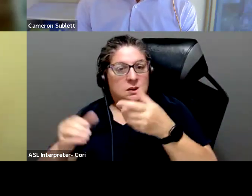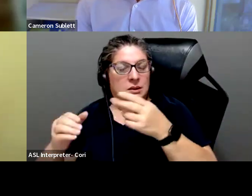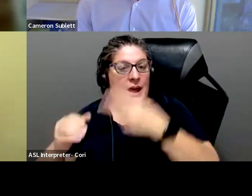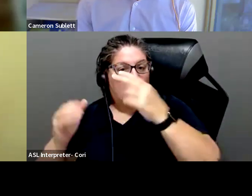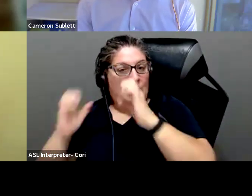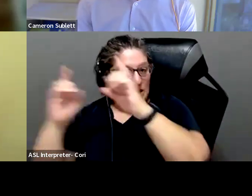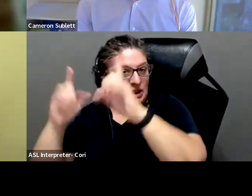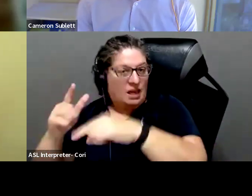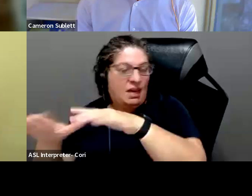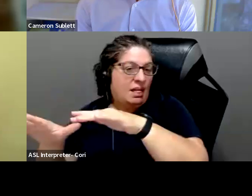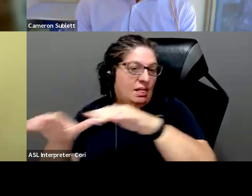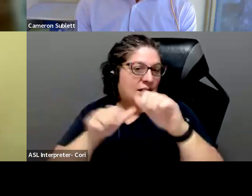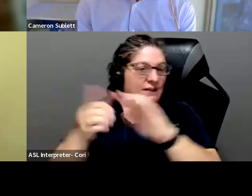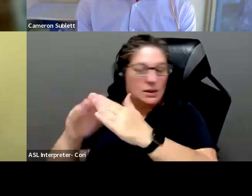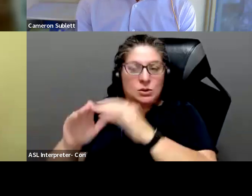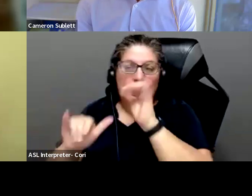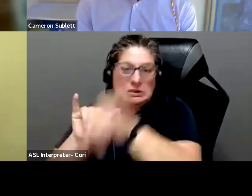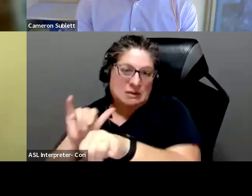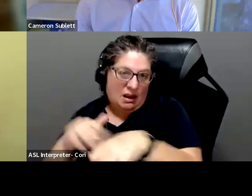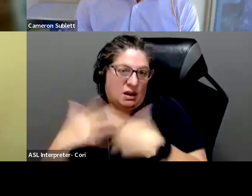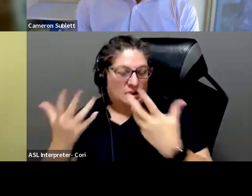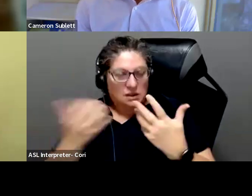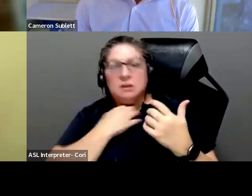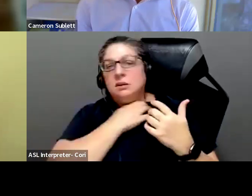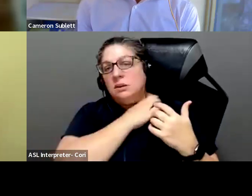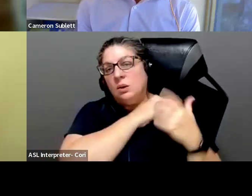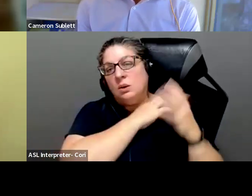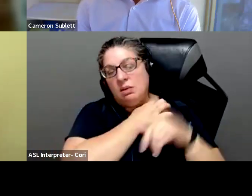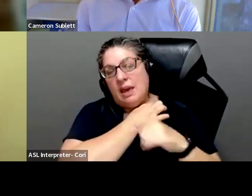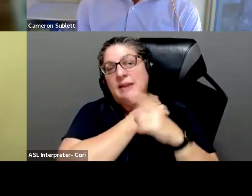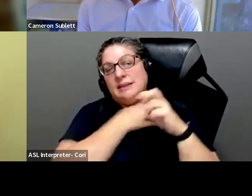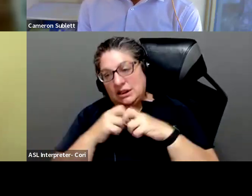they leave their rural communities rather than staying there. That is an issue.